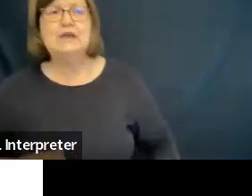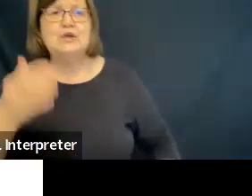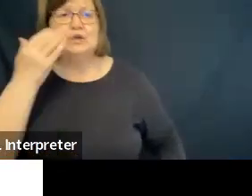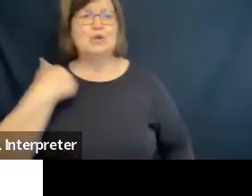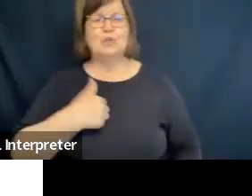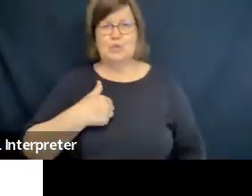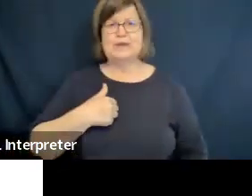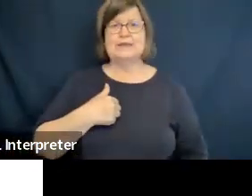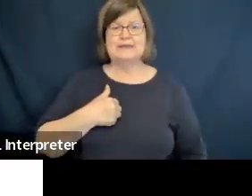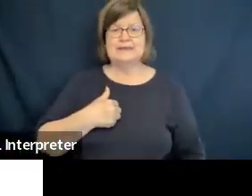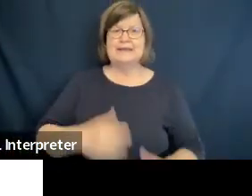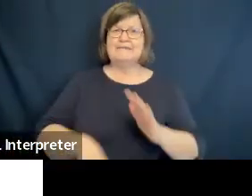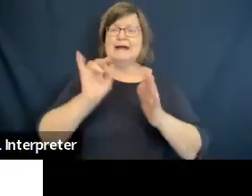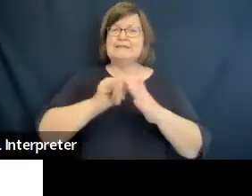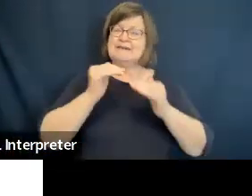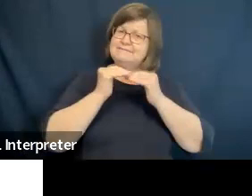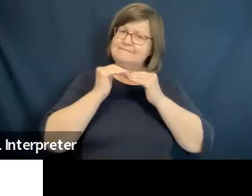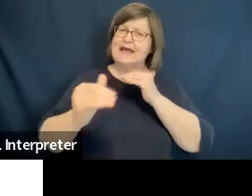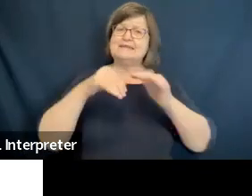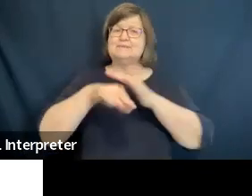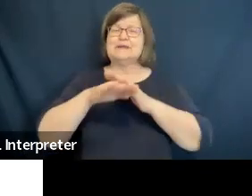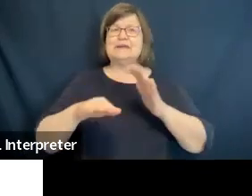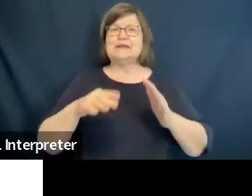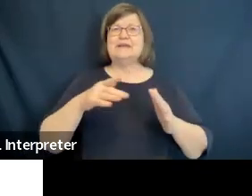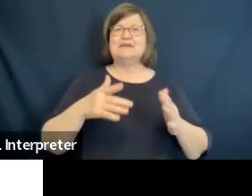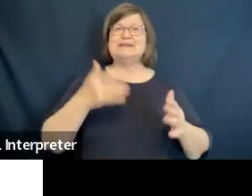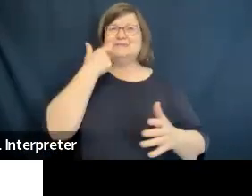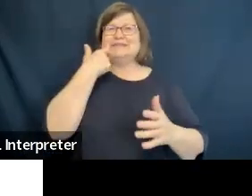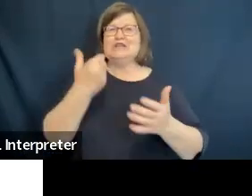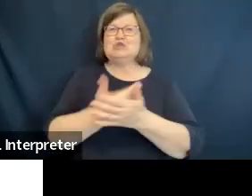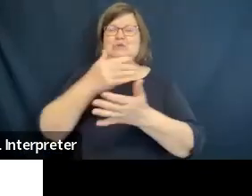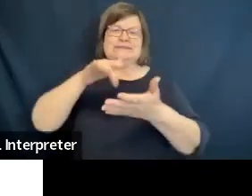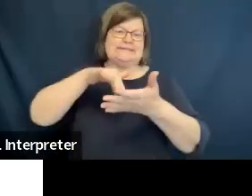in flattened accessibility, as well as a new study that we're in the process of putting the